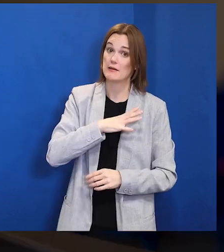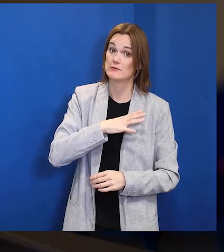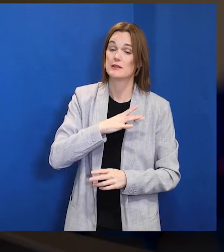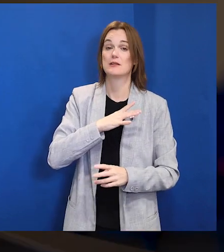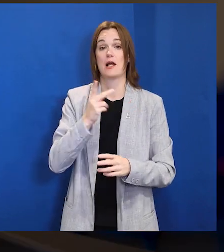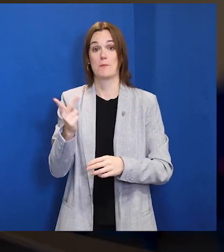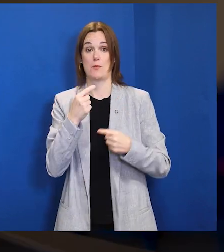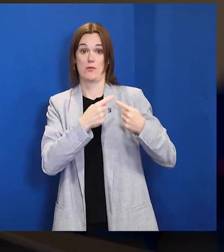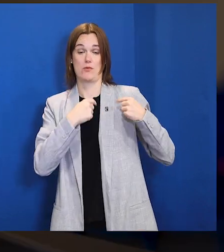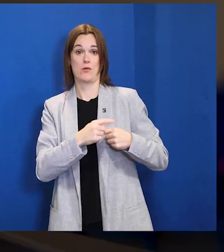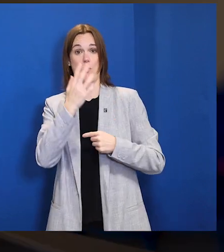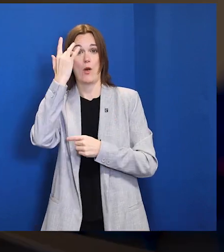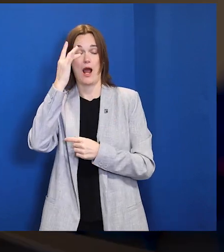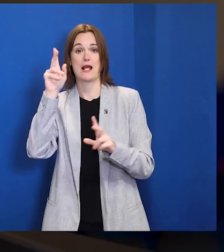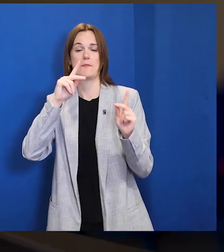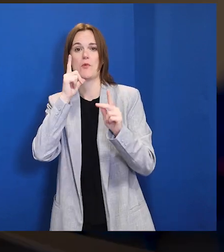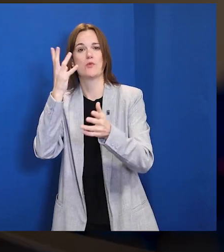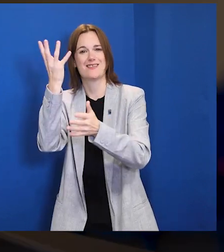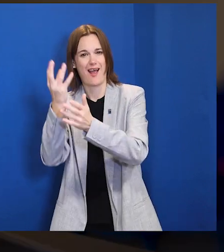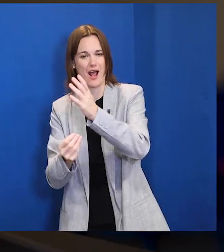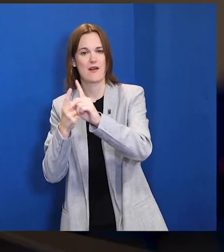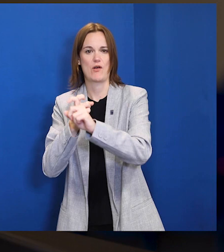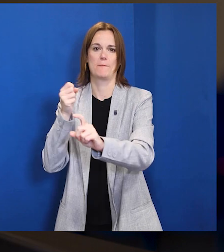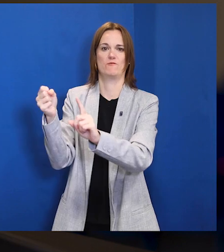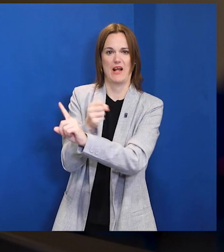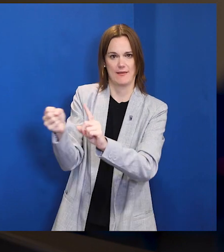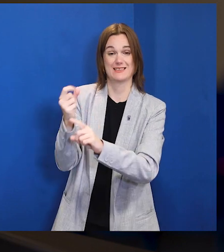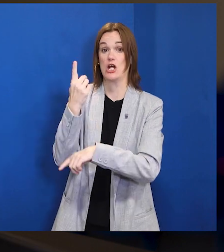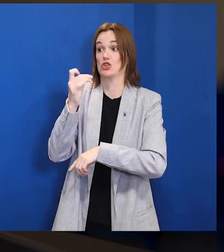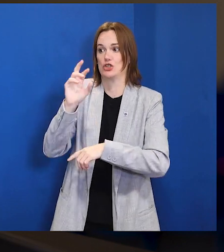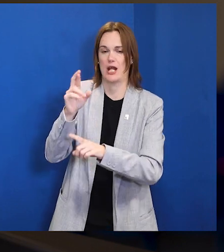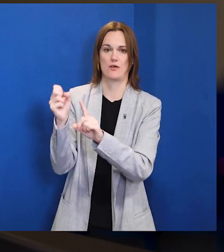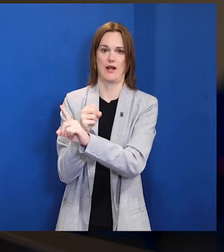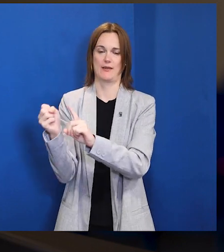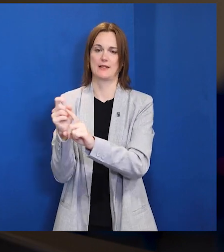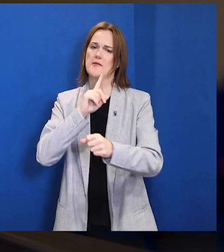The purple ribbons were worn to honour many lives lost to gender based violence